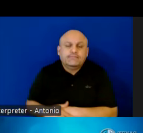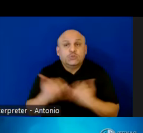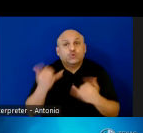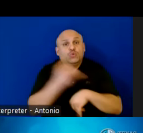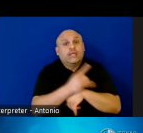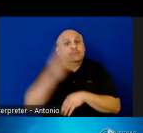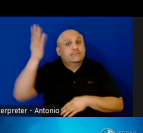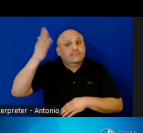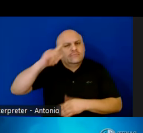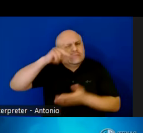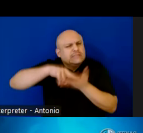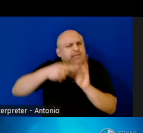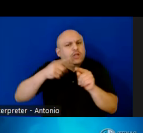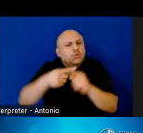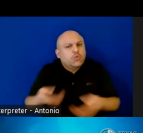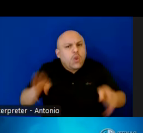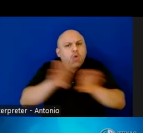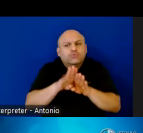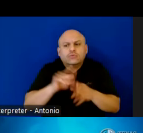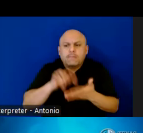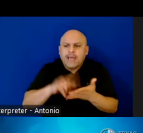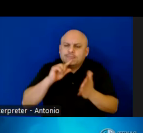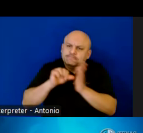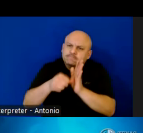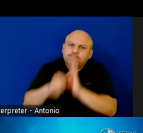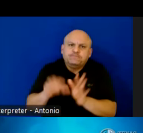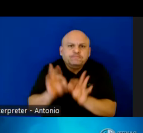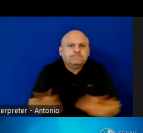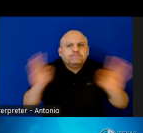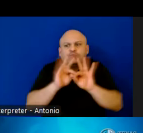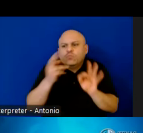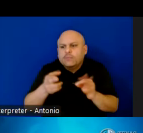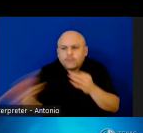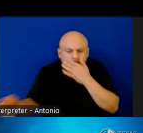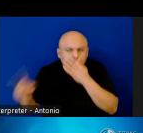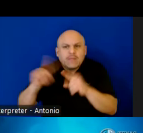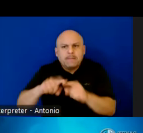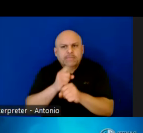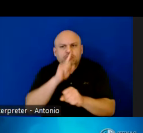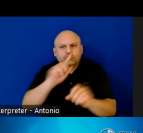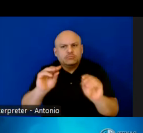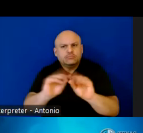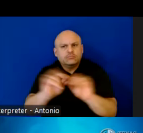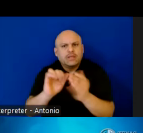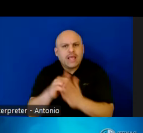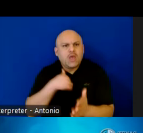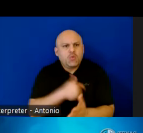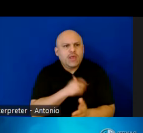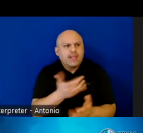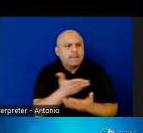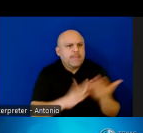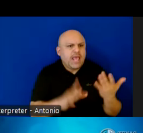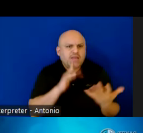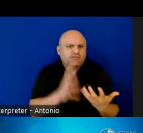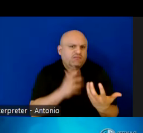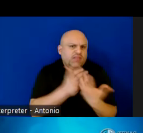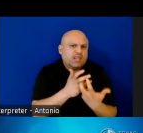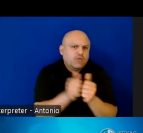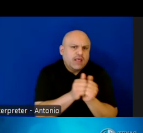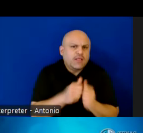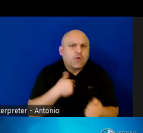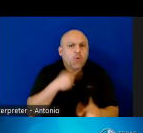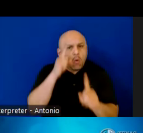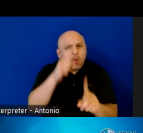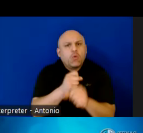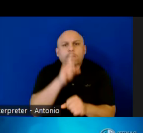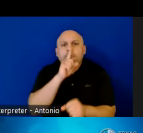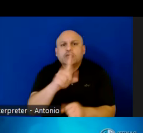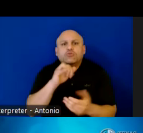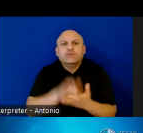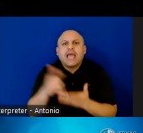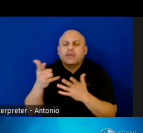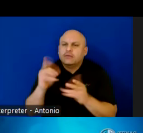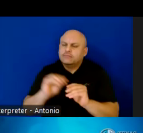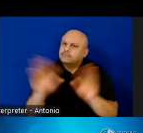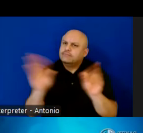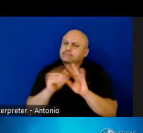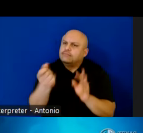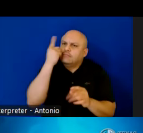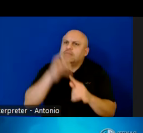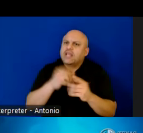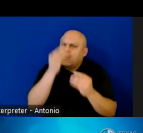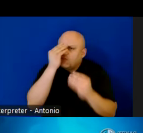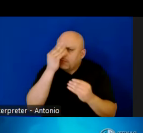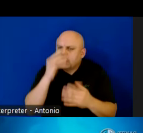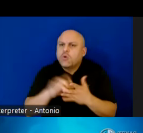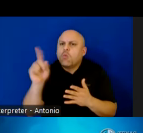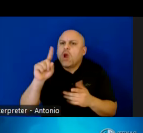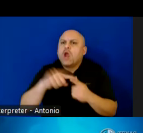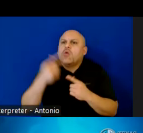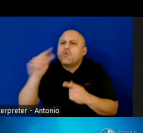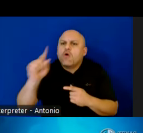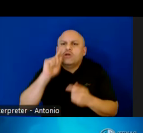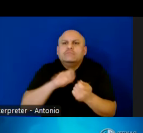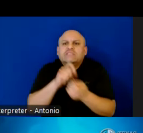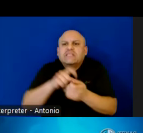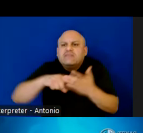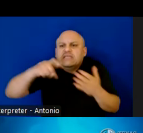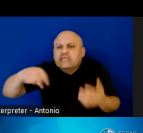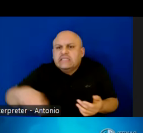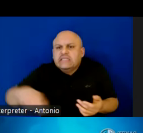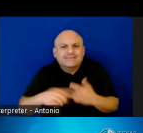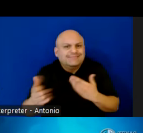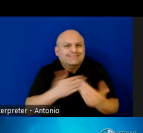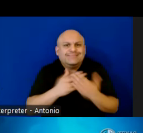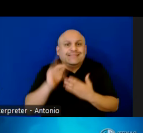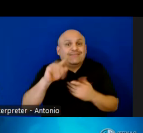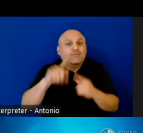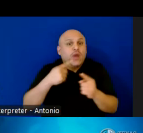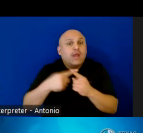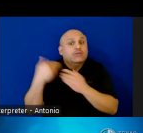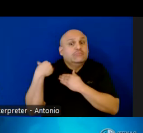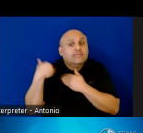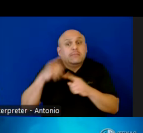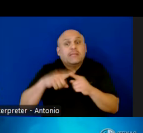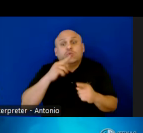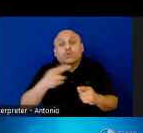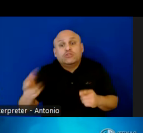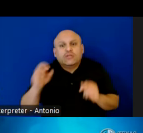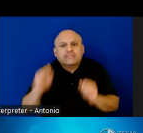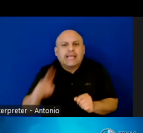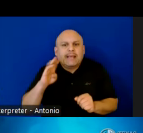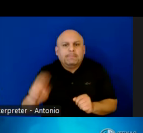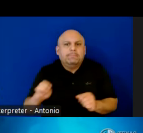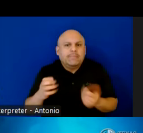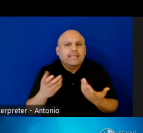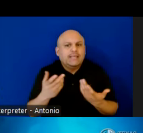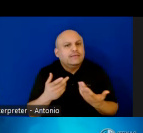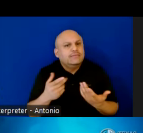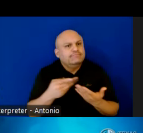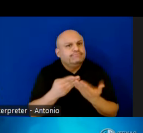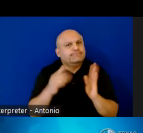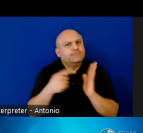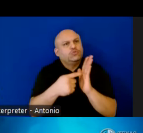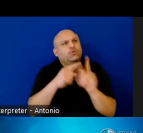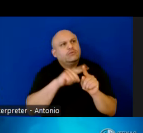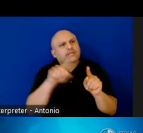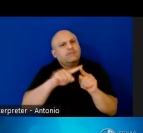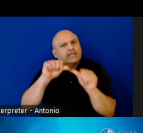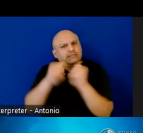Today's presentation is intended to close the gap by highlighting key resources and clarifying how these pieces fit together. Our goal is to ensure that you leave with clear direction and information on where to go for specific needs, even when responsibilities and resources can be spread across agencies.